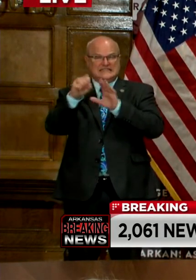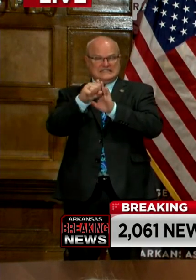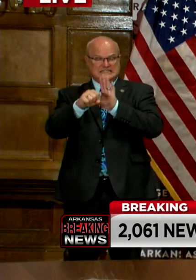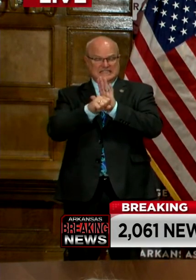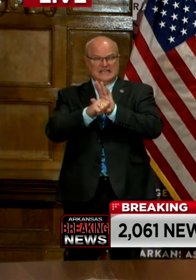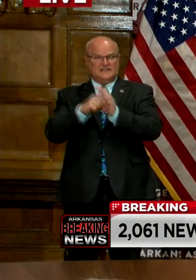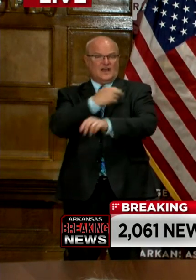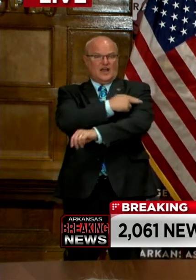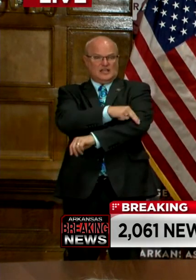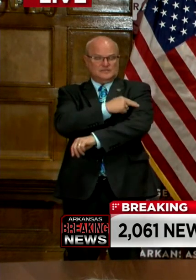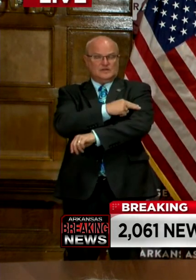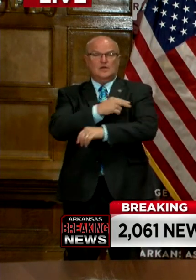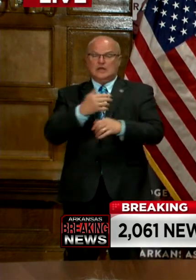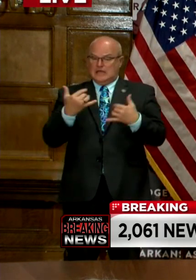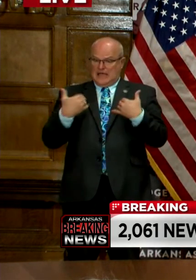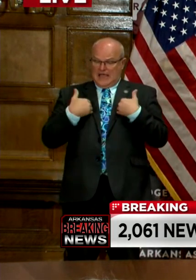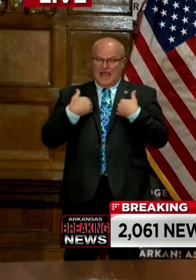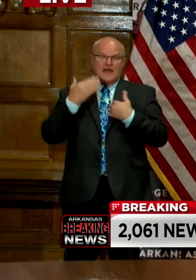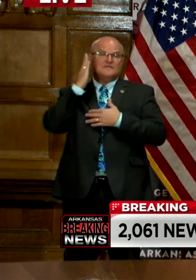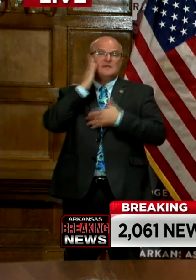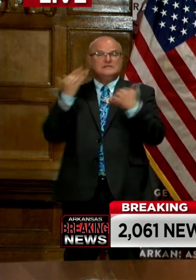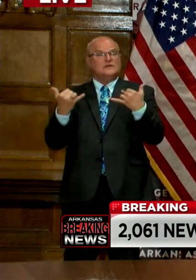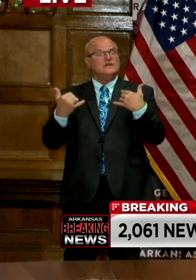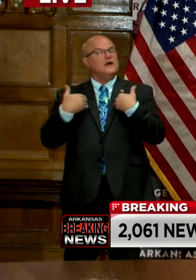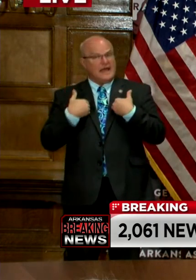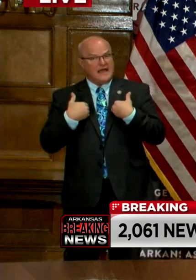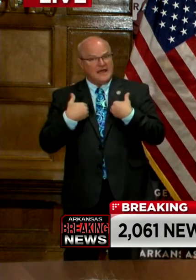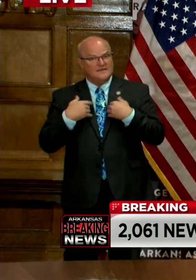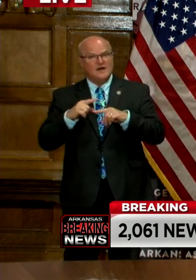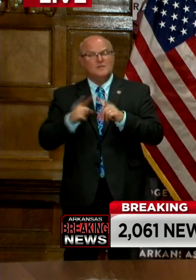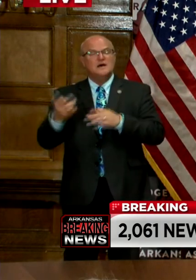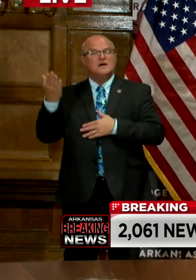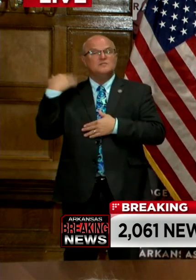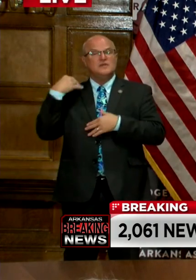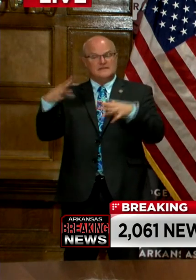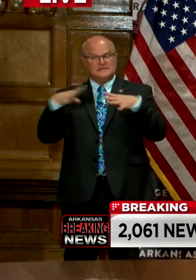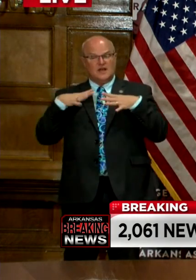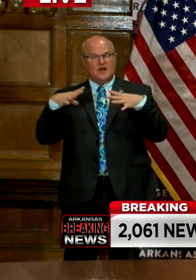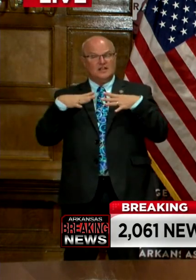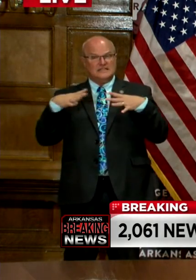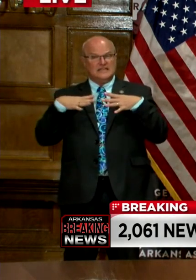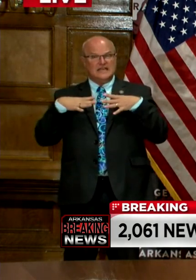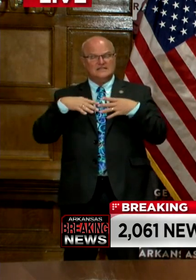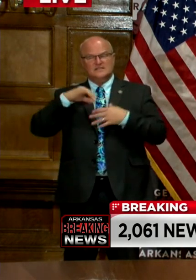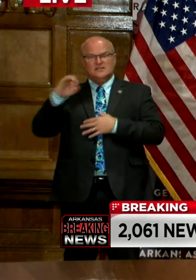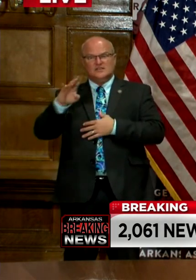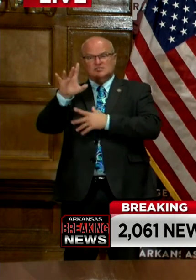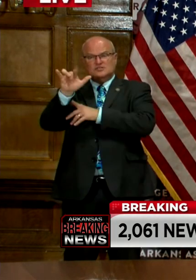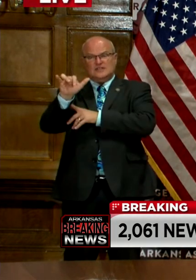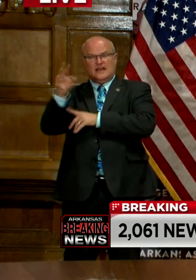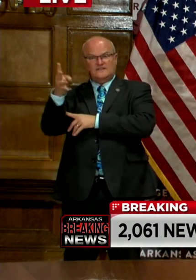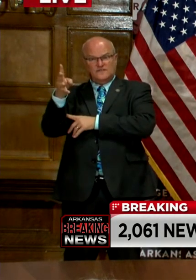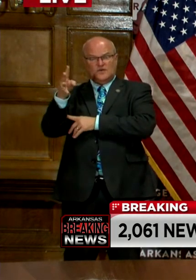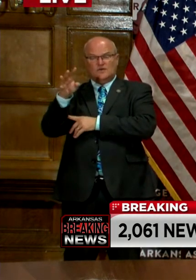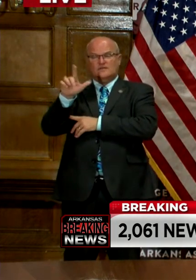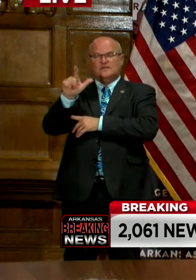GUIDELINES, LET ME PIVOT BACK TO THE BED STATUS HERE IN THE STATE. WE HAVE BEDS AT THIS TIME. BUT AS YOU ALL KNOW IN THE